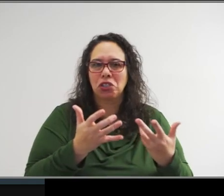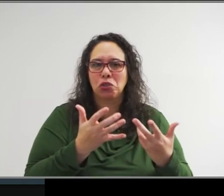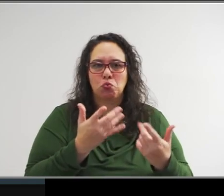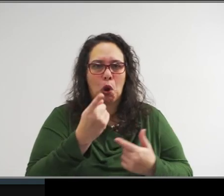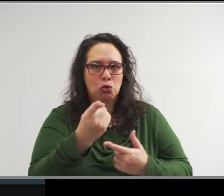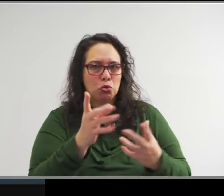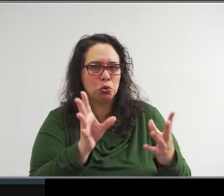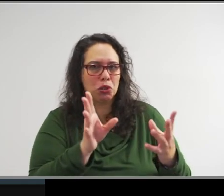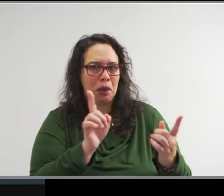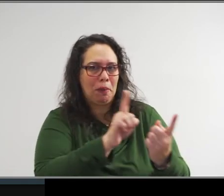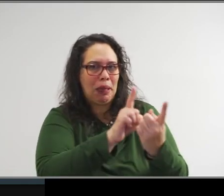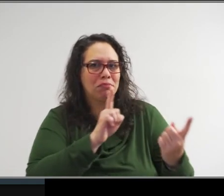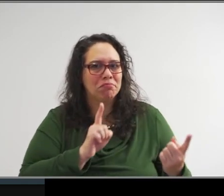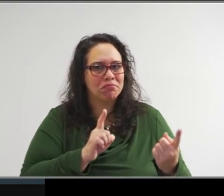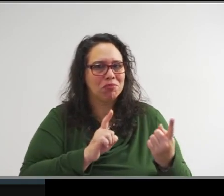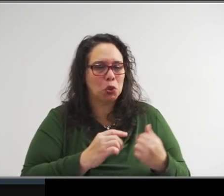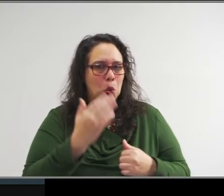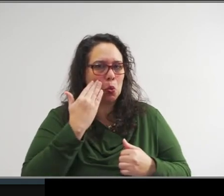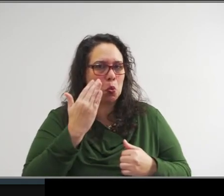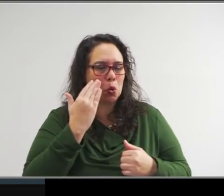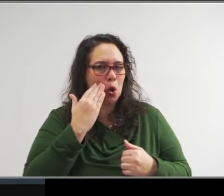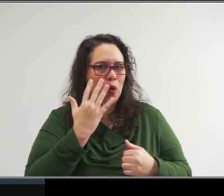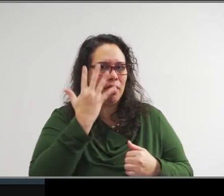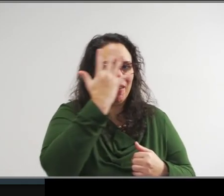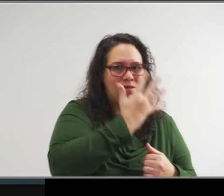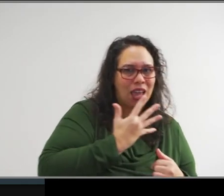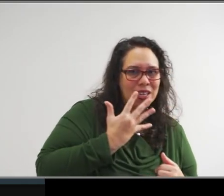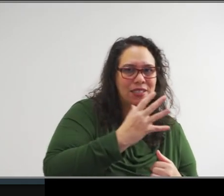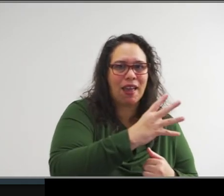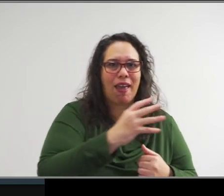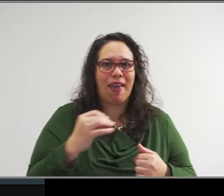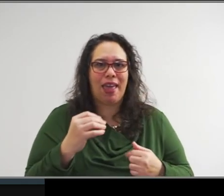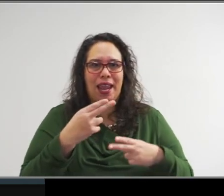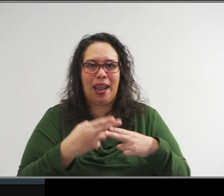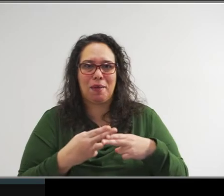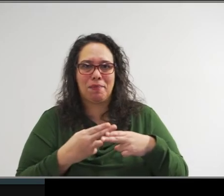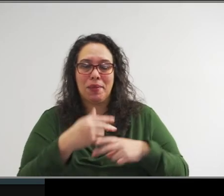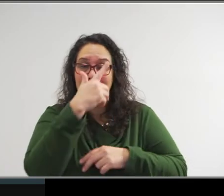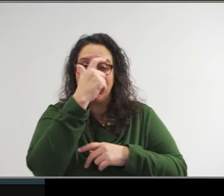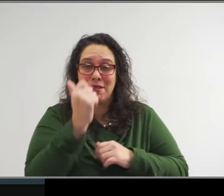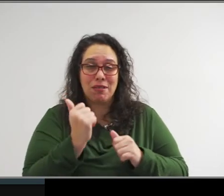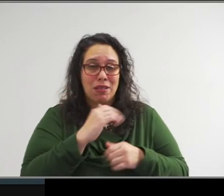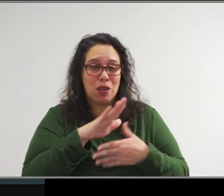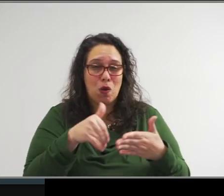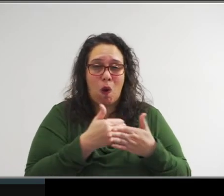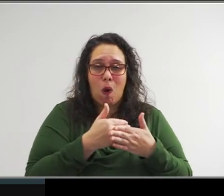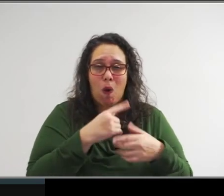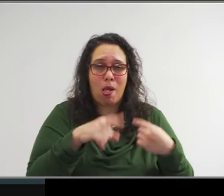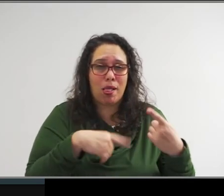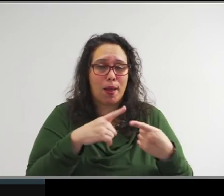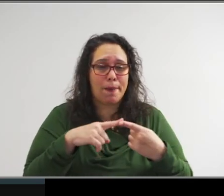with a name because it's all about relationships. And so here's Doug Otto.